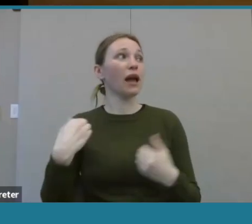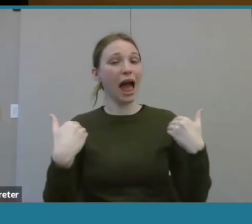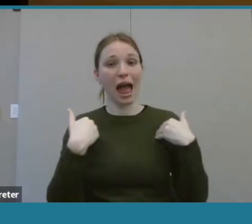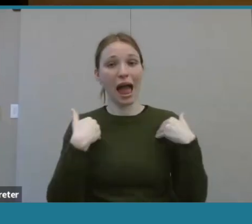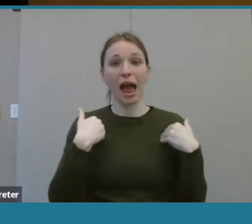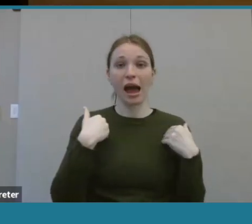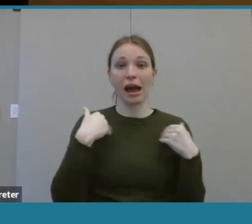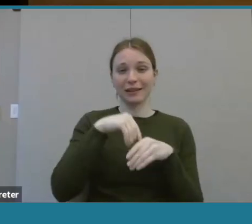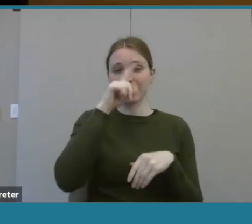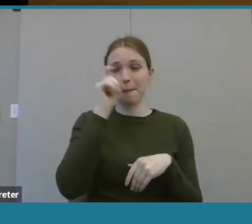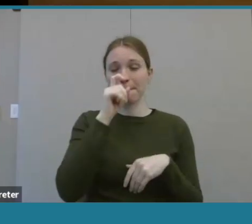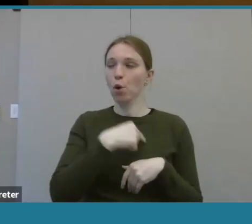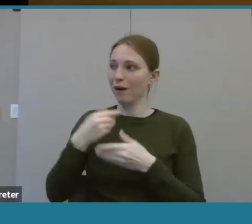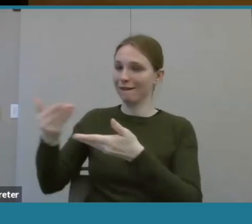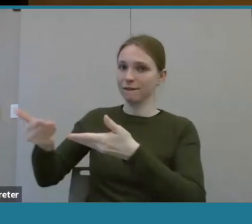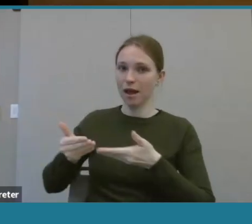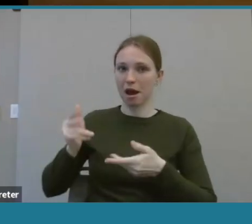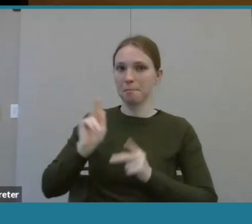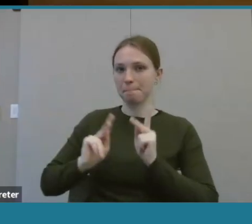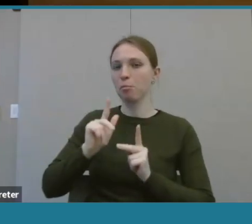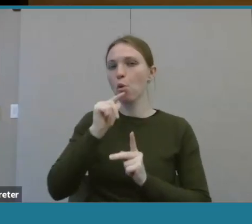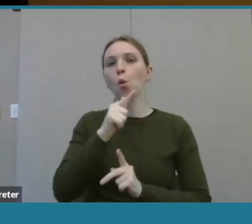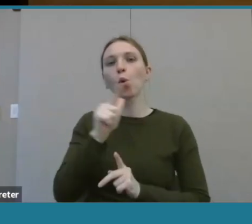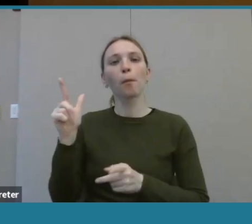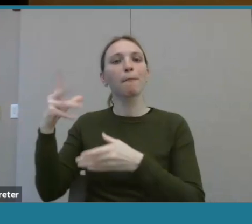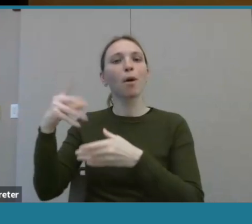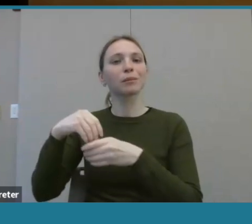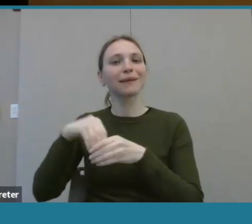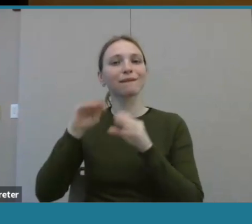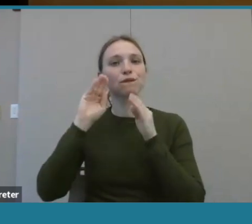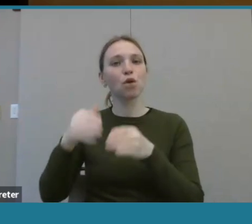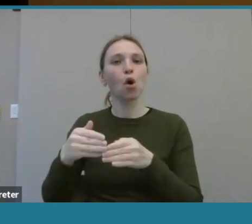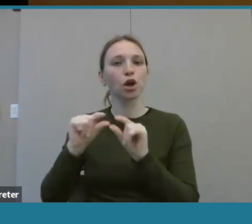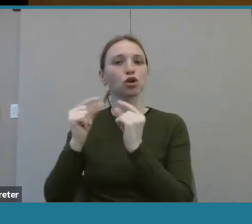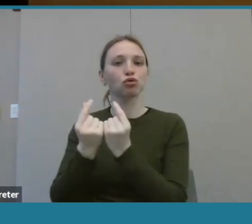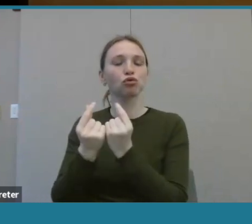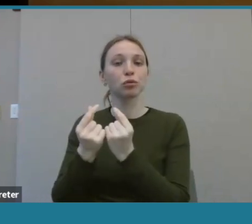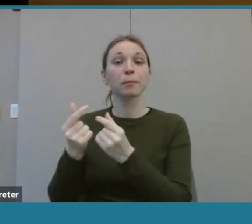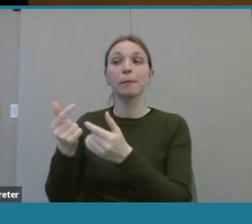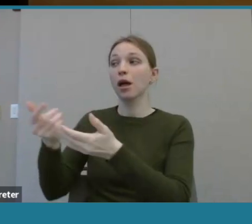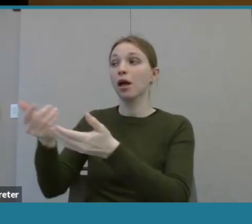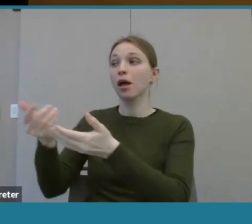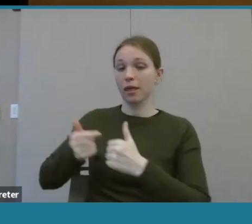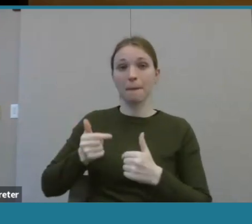people who had been focus group participants to come and join. From that pool, people then applied if they wanted to be long-term